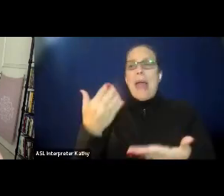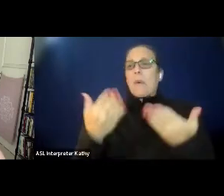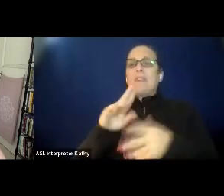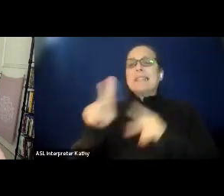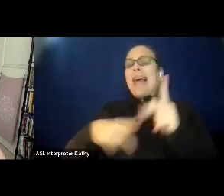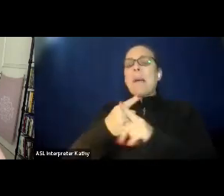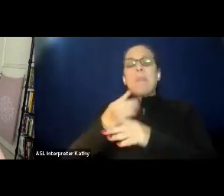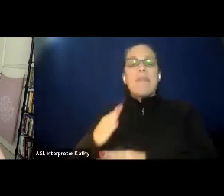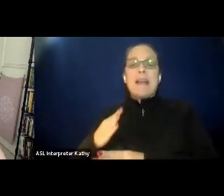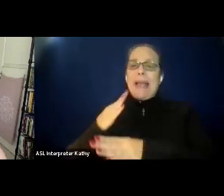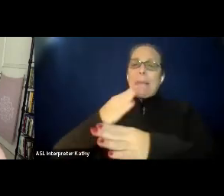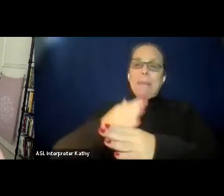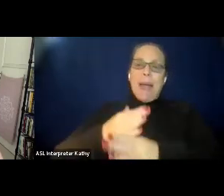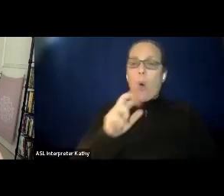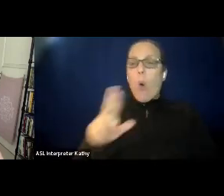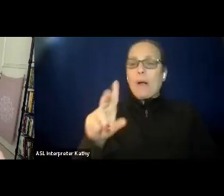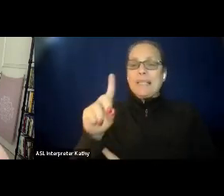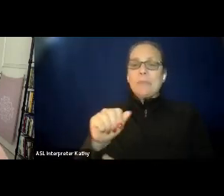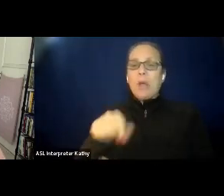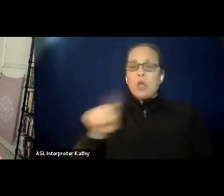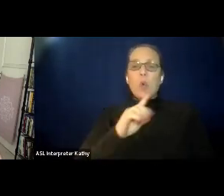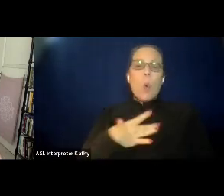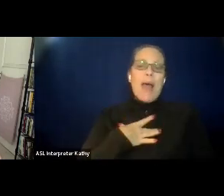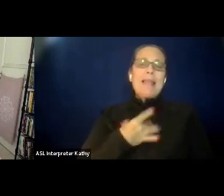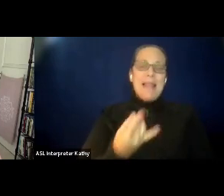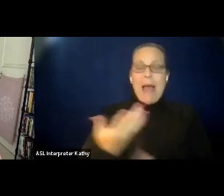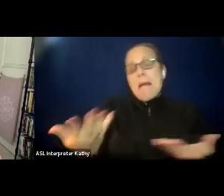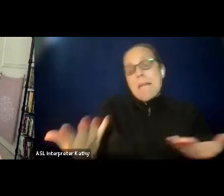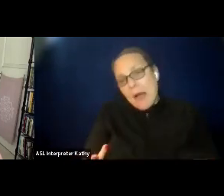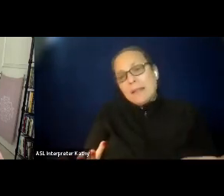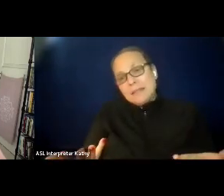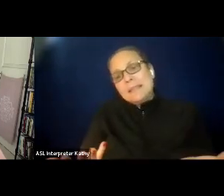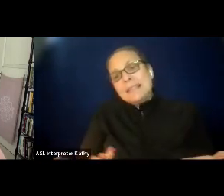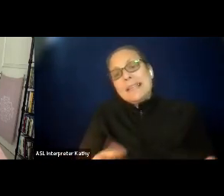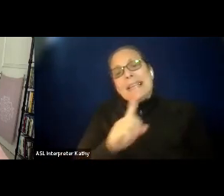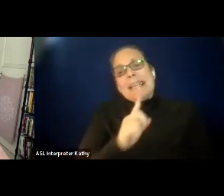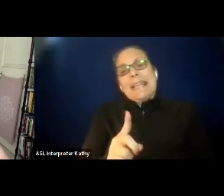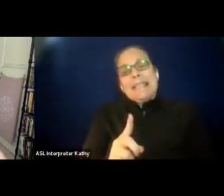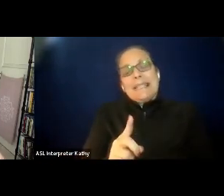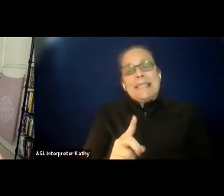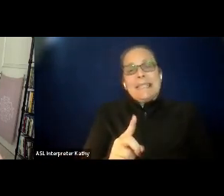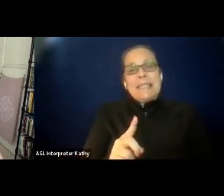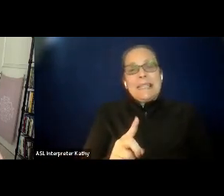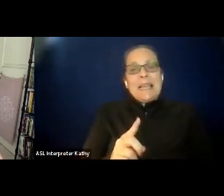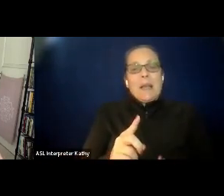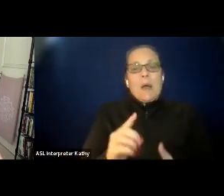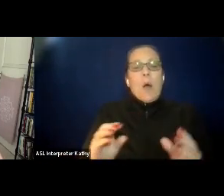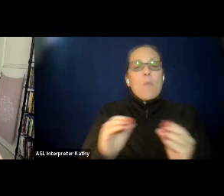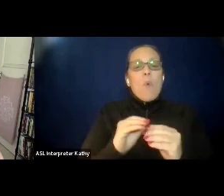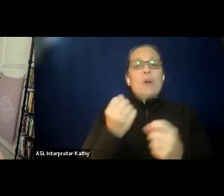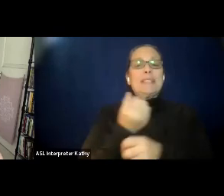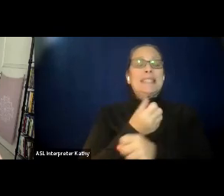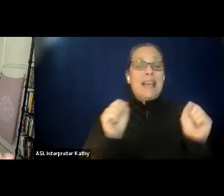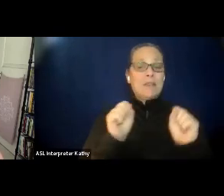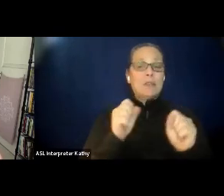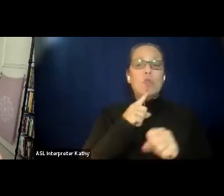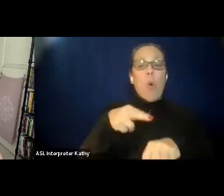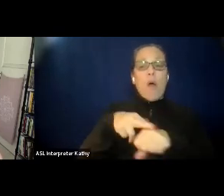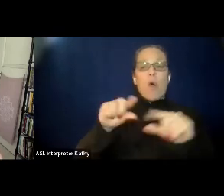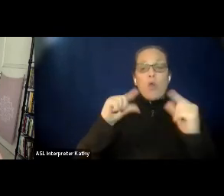a person with dwarfism, with, you know, X, Y, Z, put in whatever impairment or disability you would like.